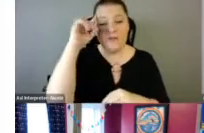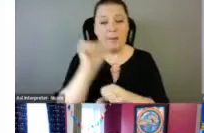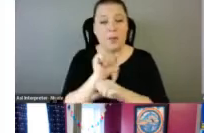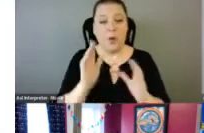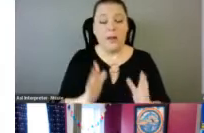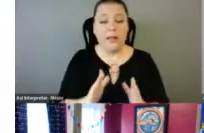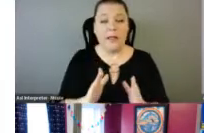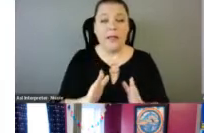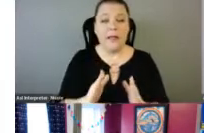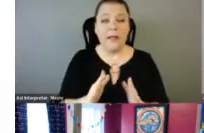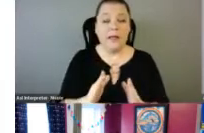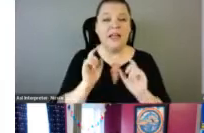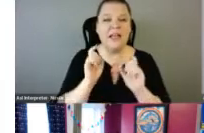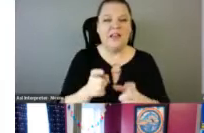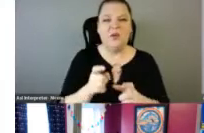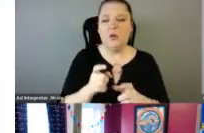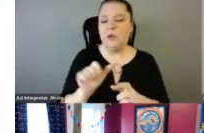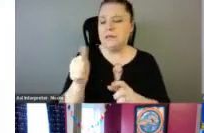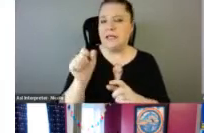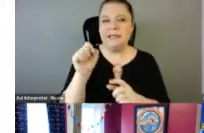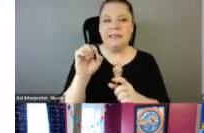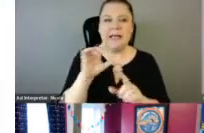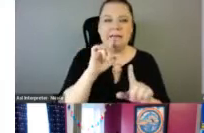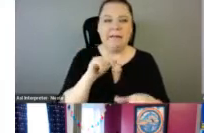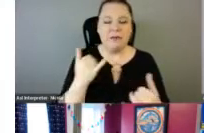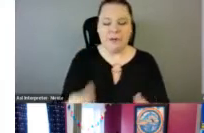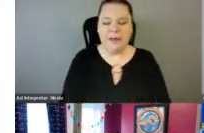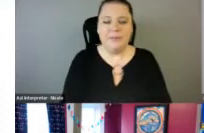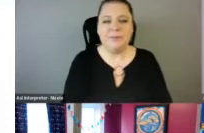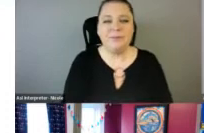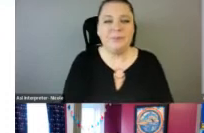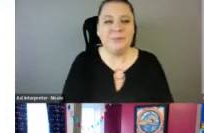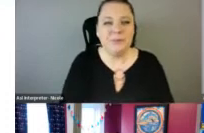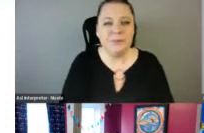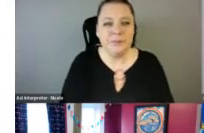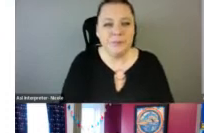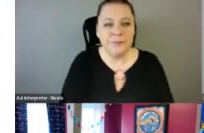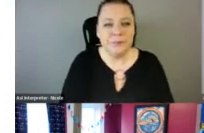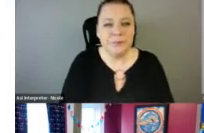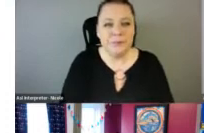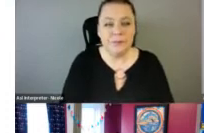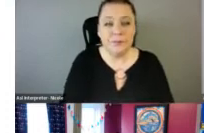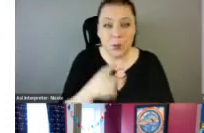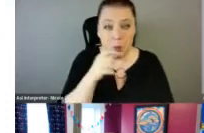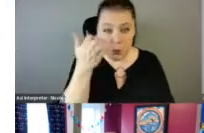give everyone another 10 seconds or so to to let us know who you are. Please take the time to do